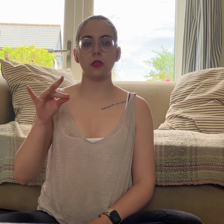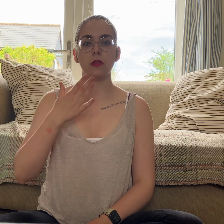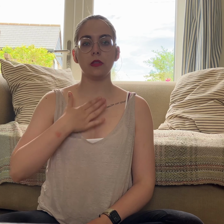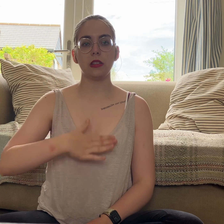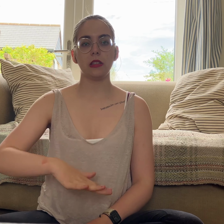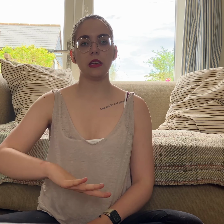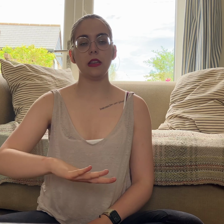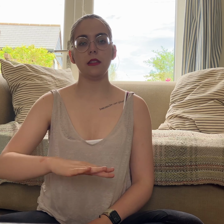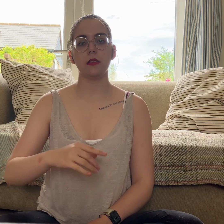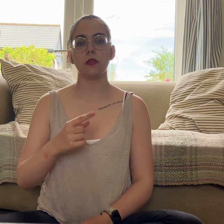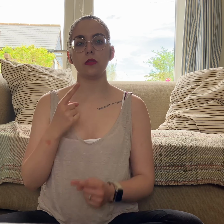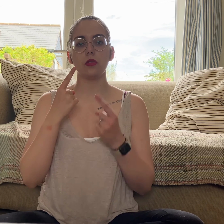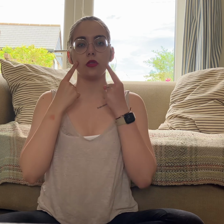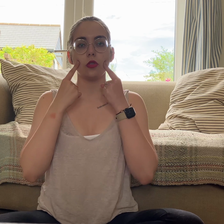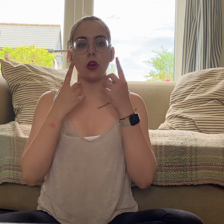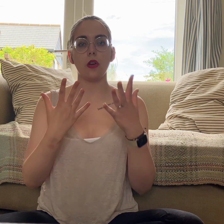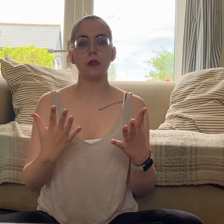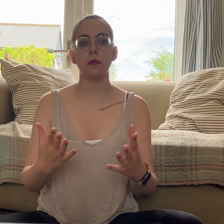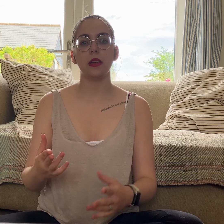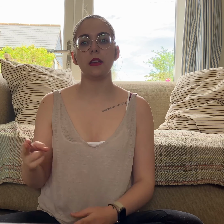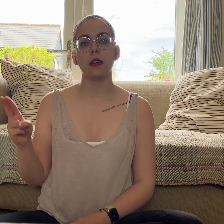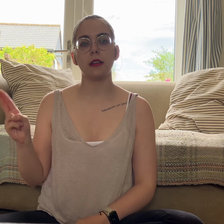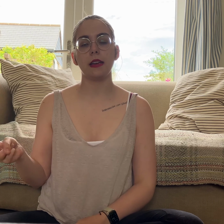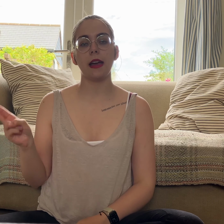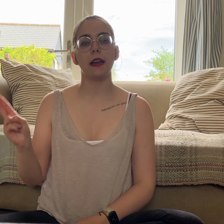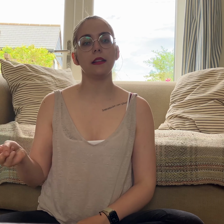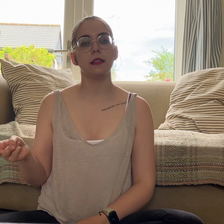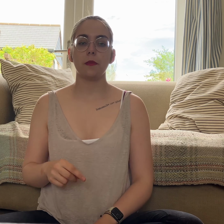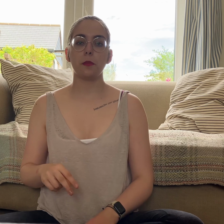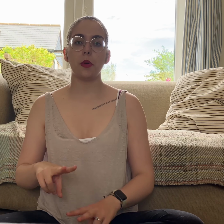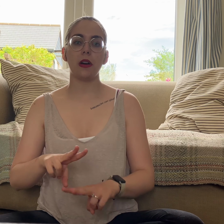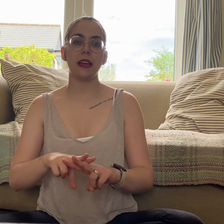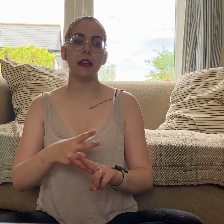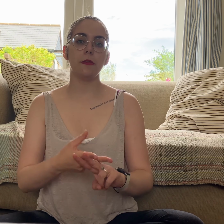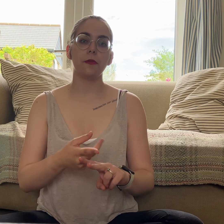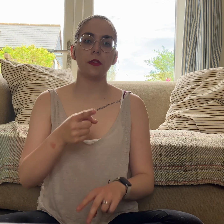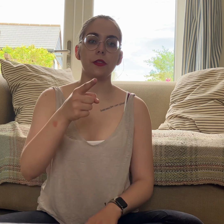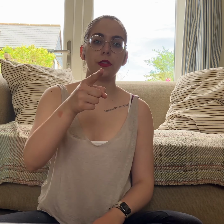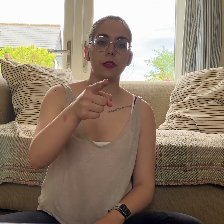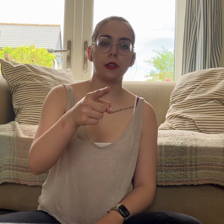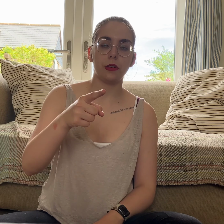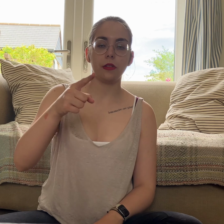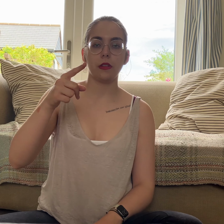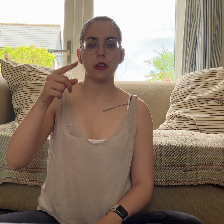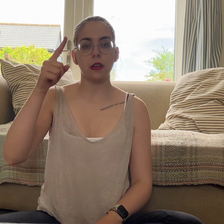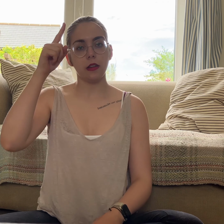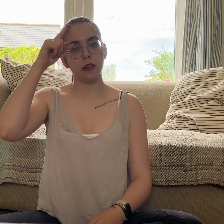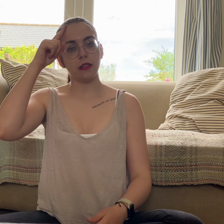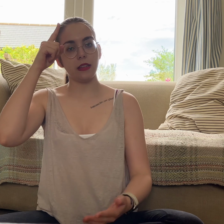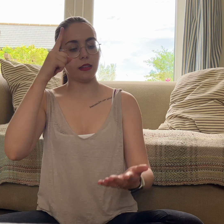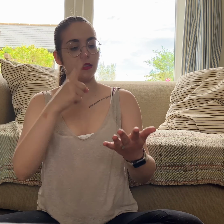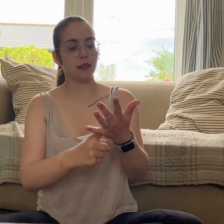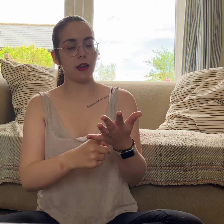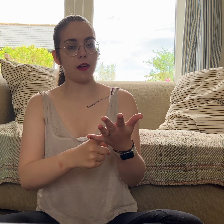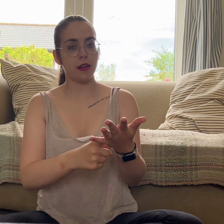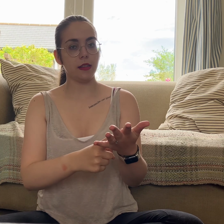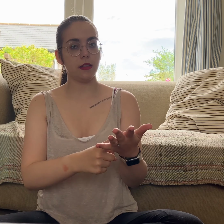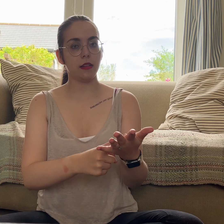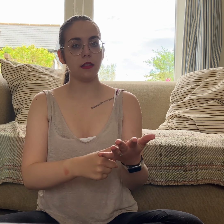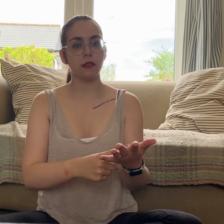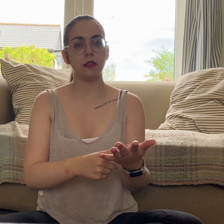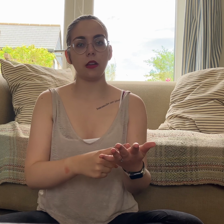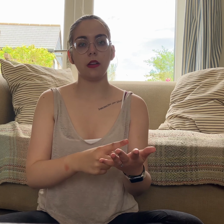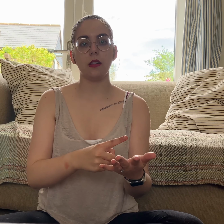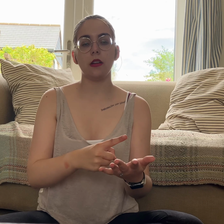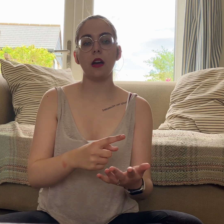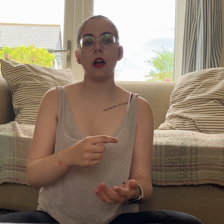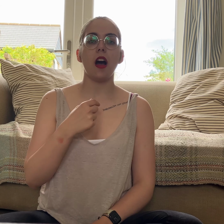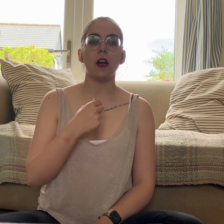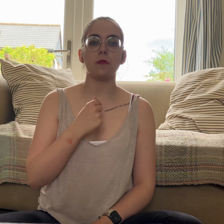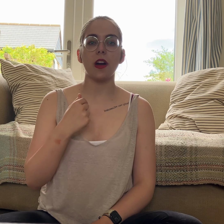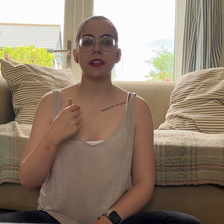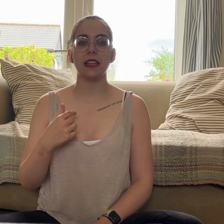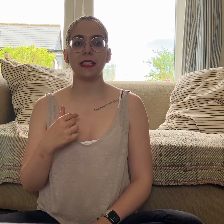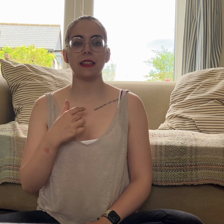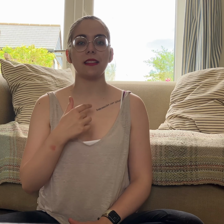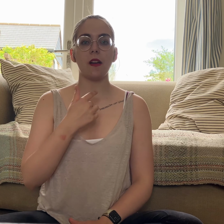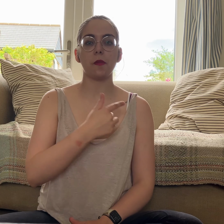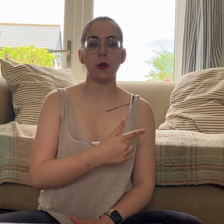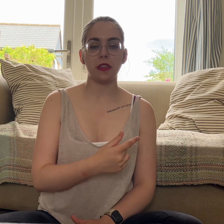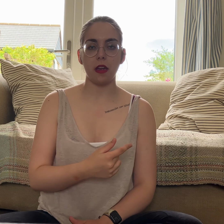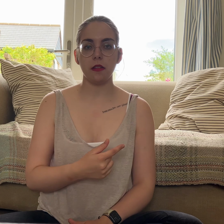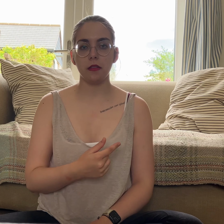Don't need to show me again. But if you decide to..." "I'll ride in this life with you" - but